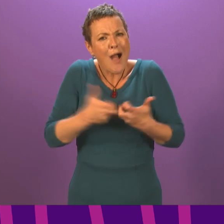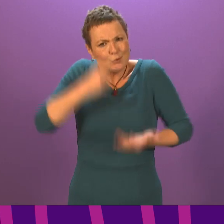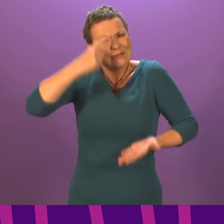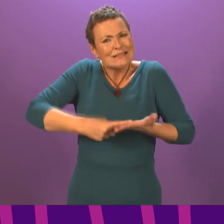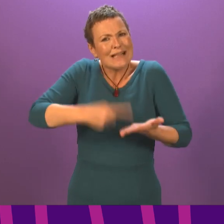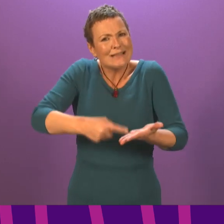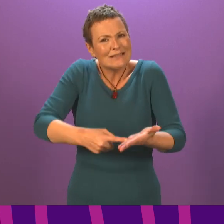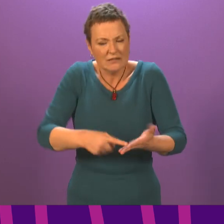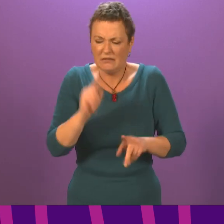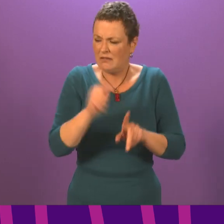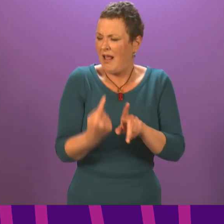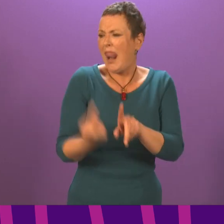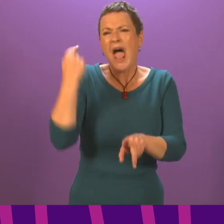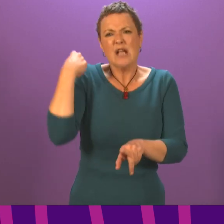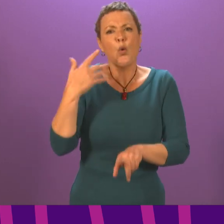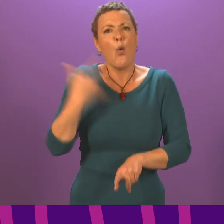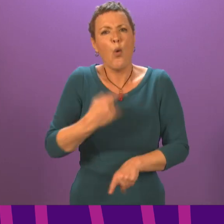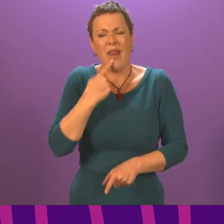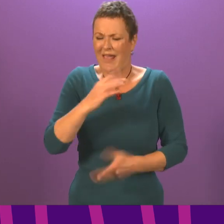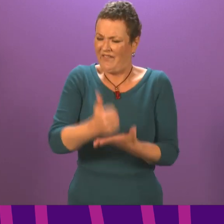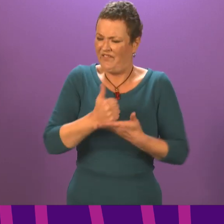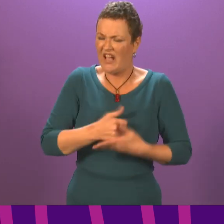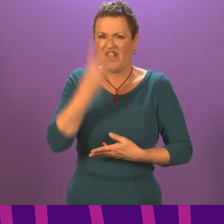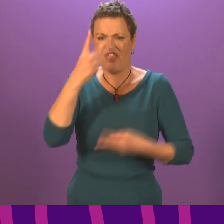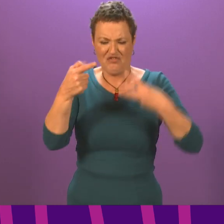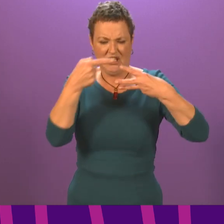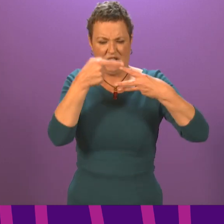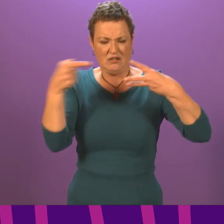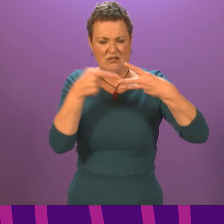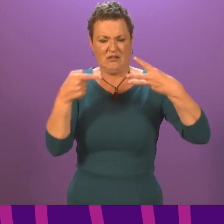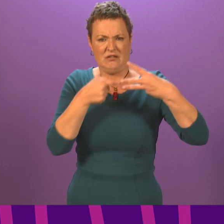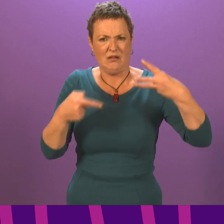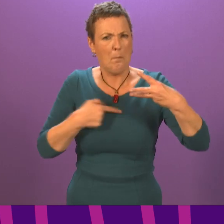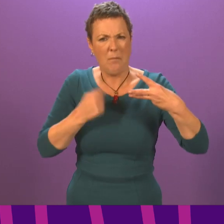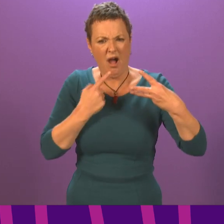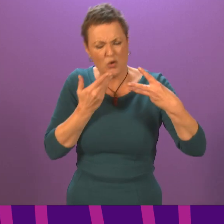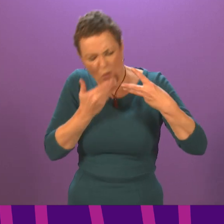comprised just three bullet points; this week’s comprises just five, with no supporting opinion or advice provided, beyond statistics.